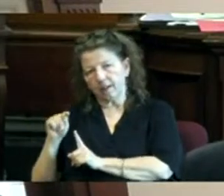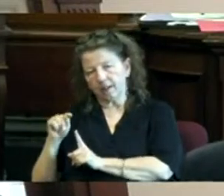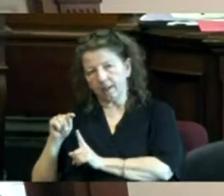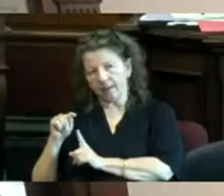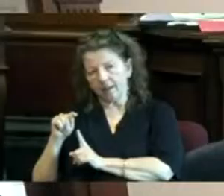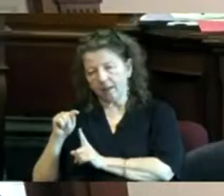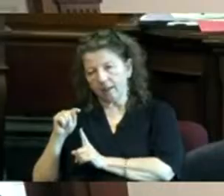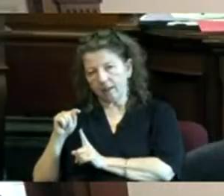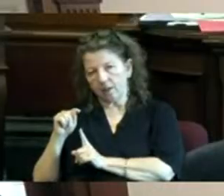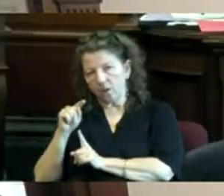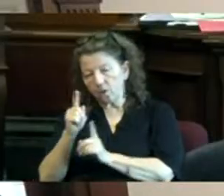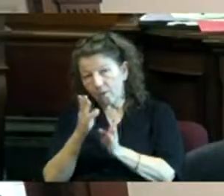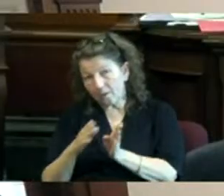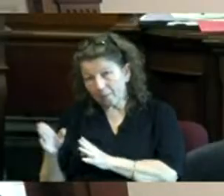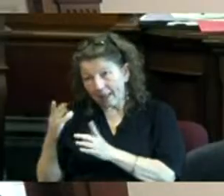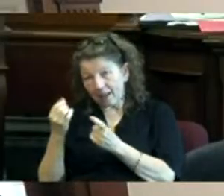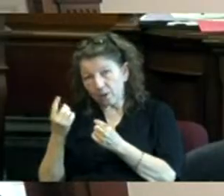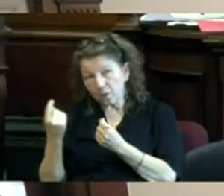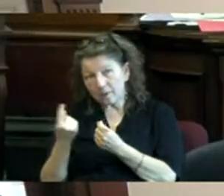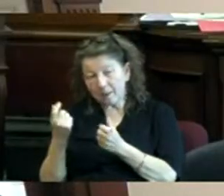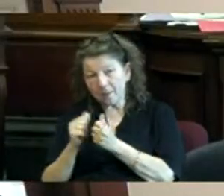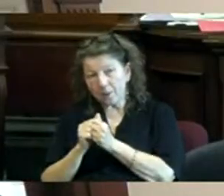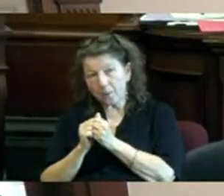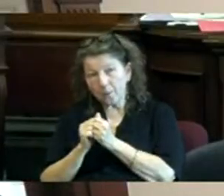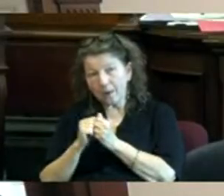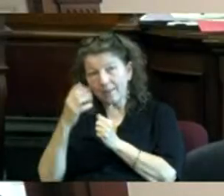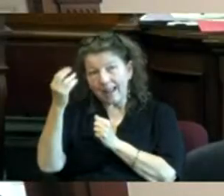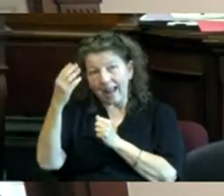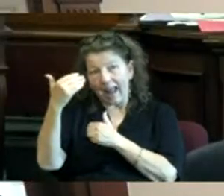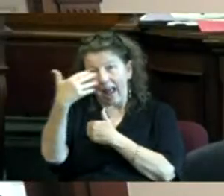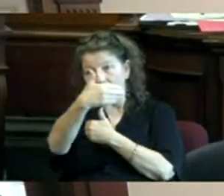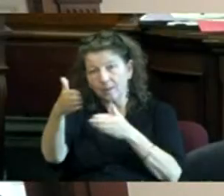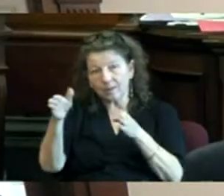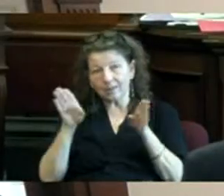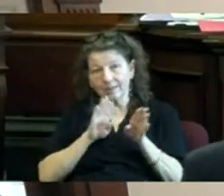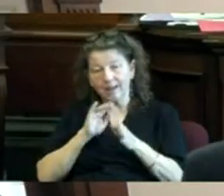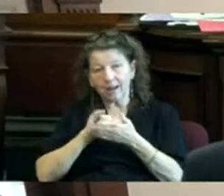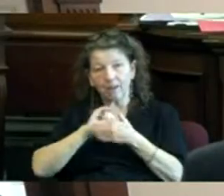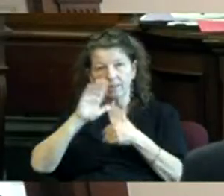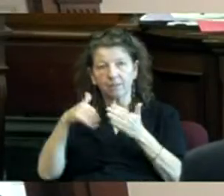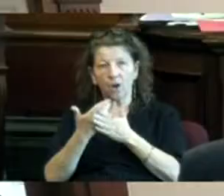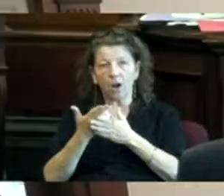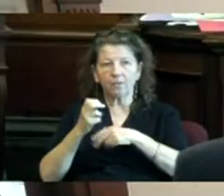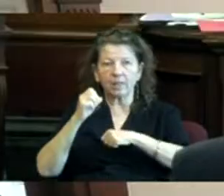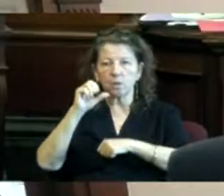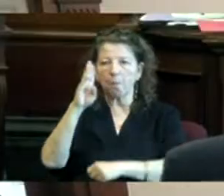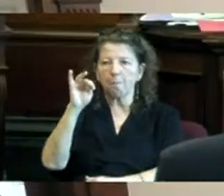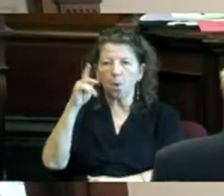Edison question. Franklin question. Is there a plan since you're doing security upgrades,